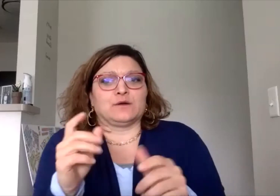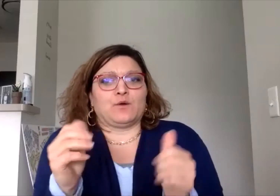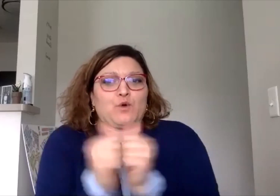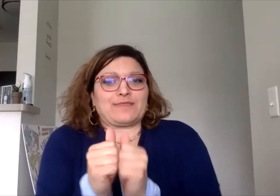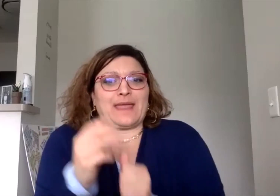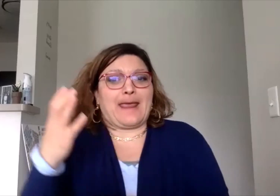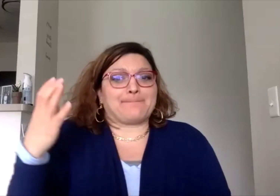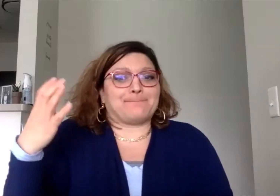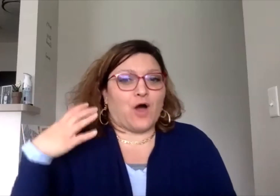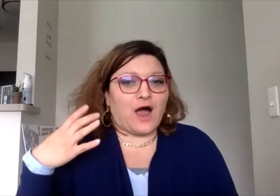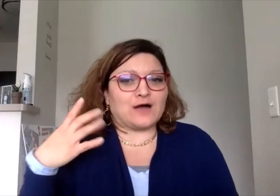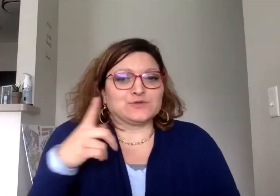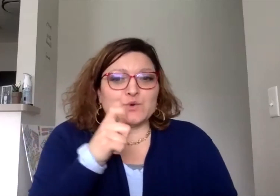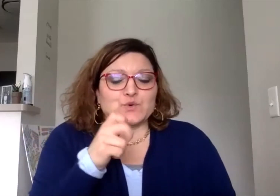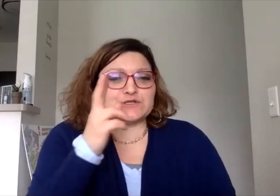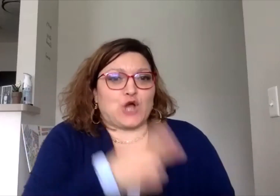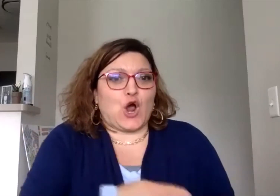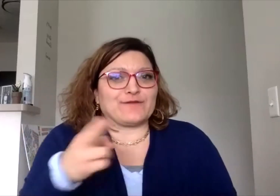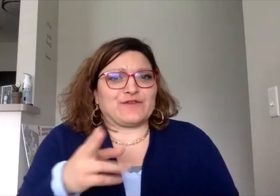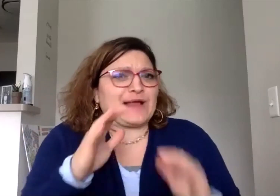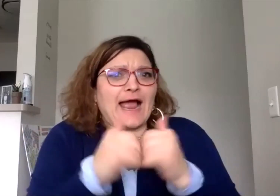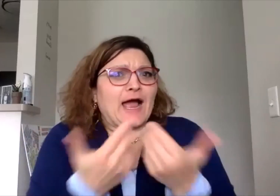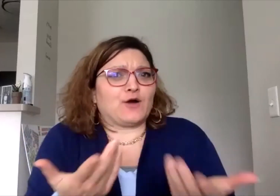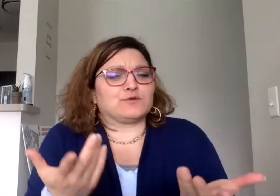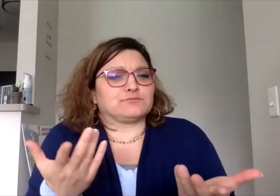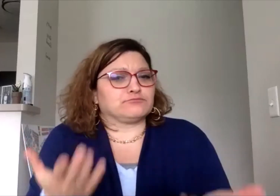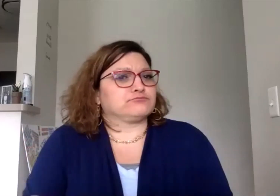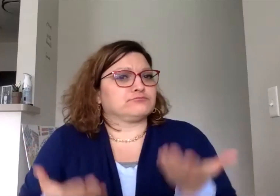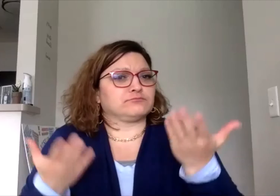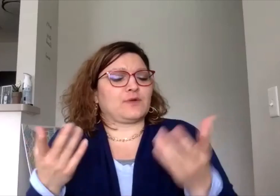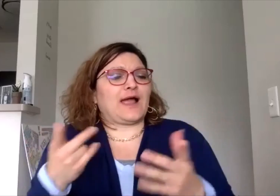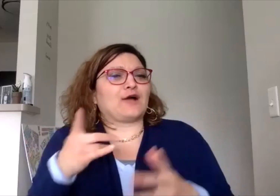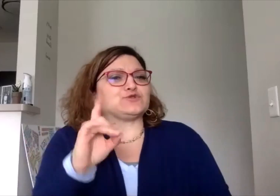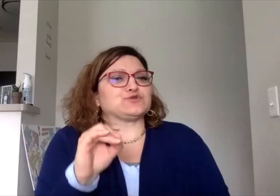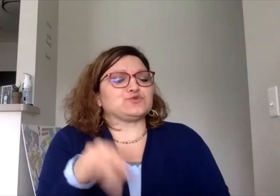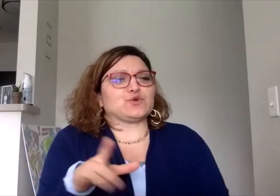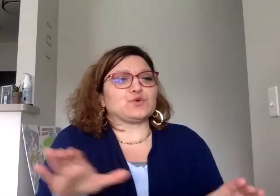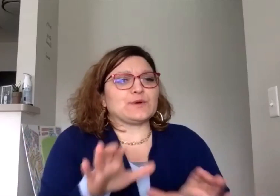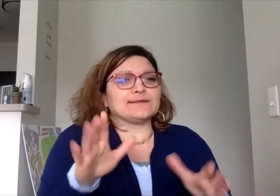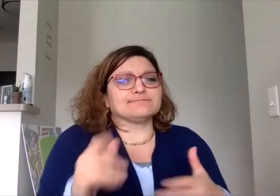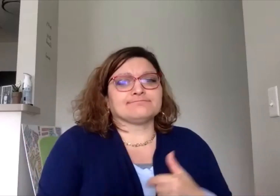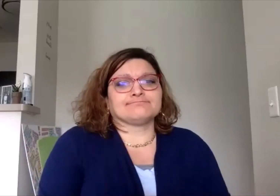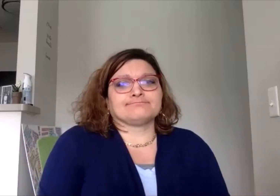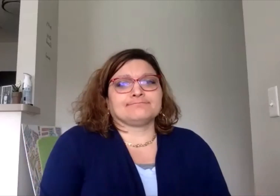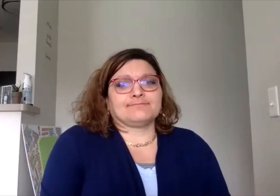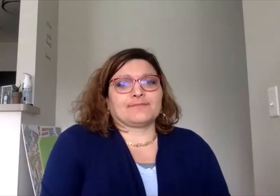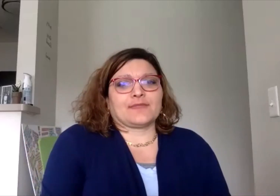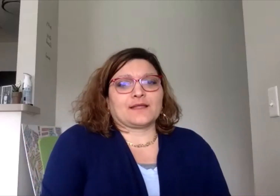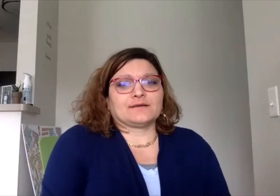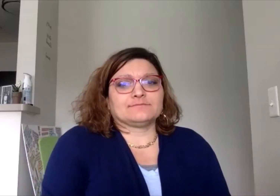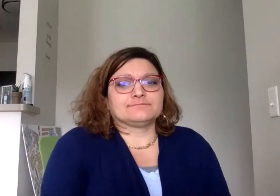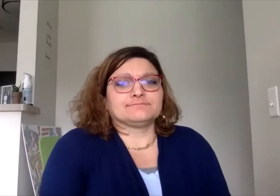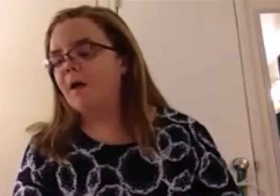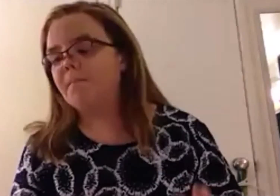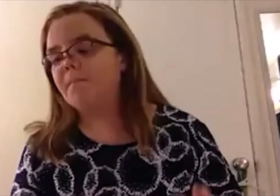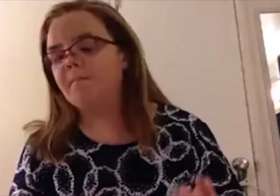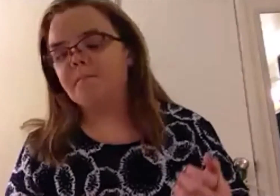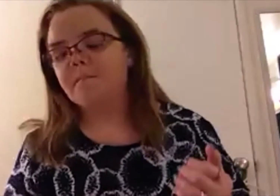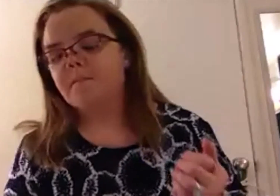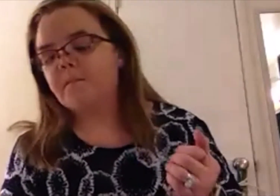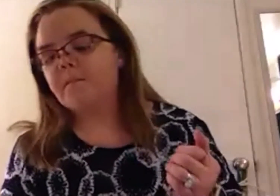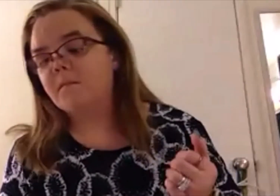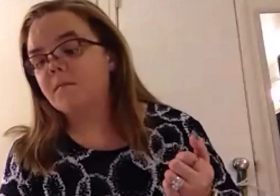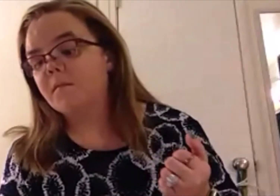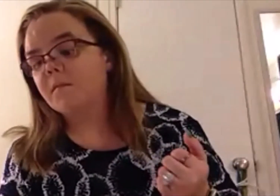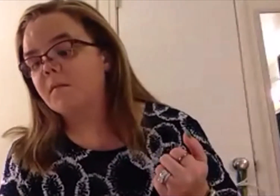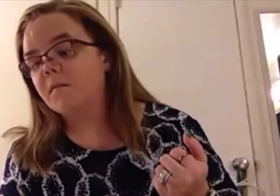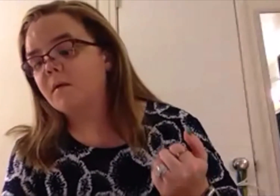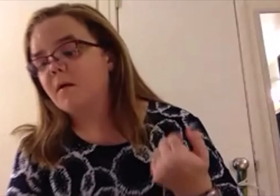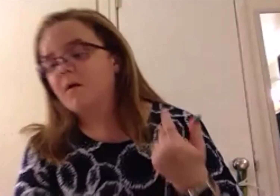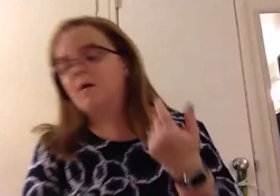with a boss who is different how how do you do it? um